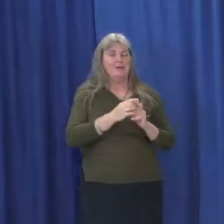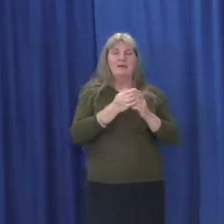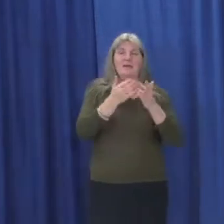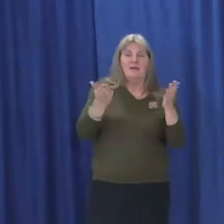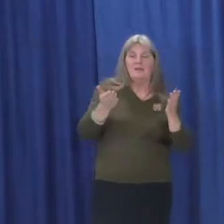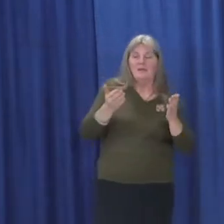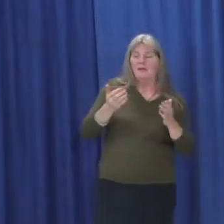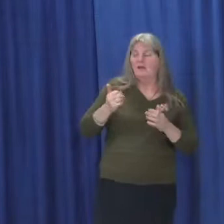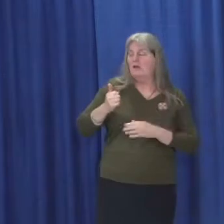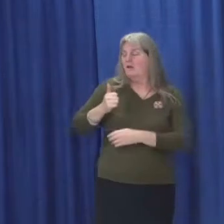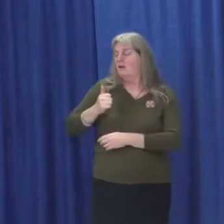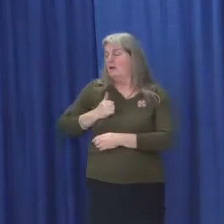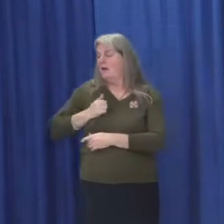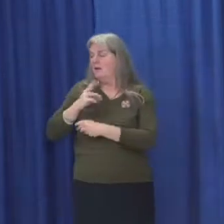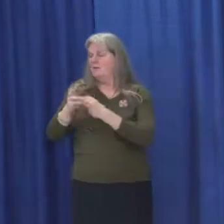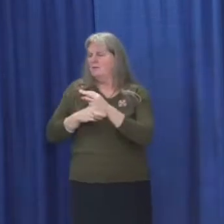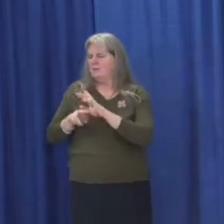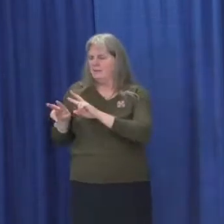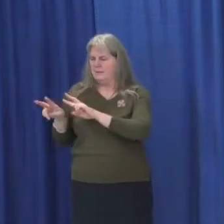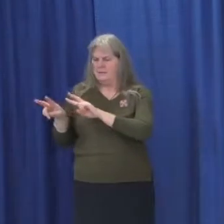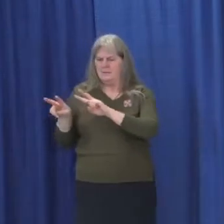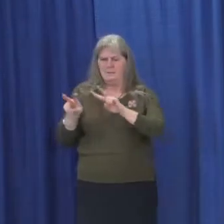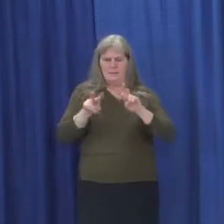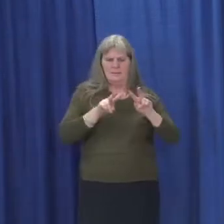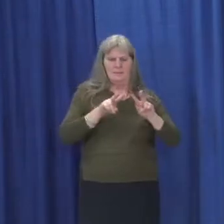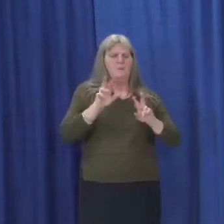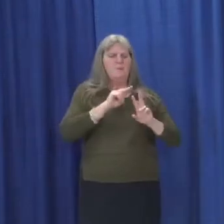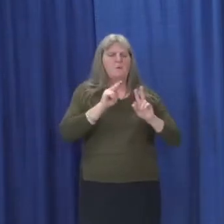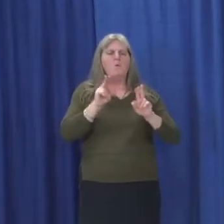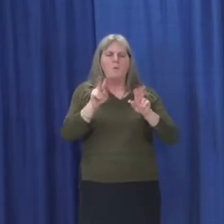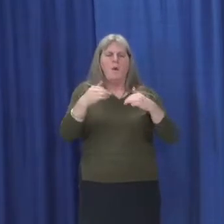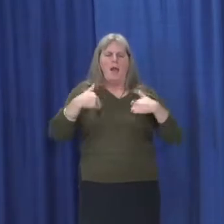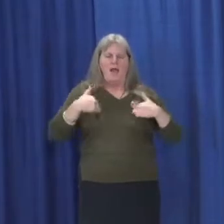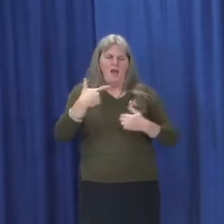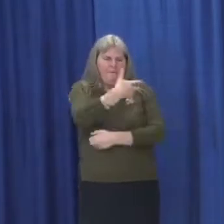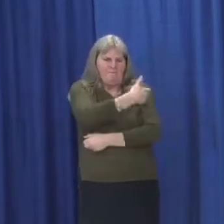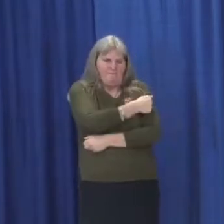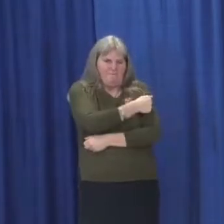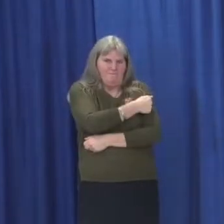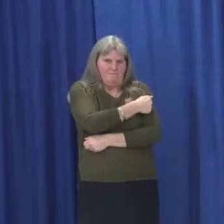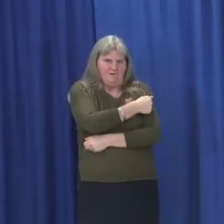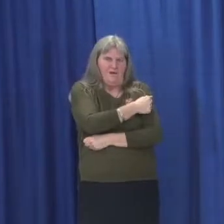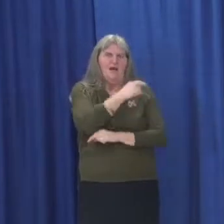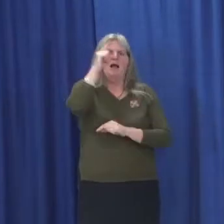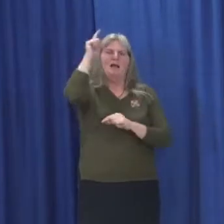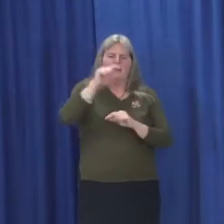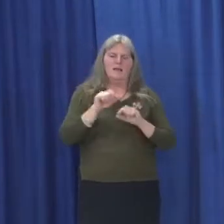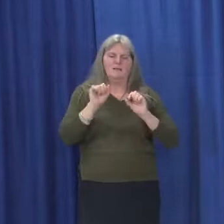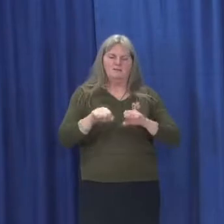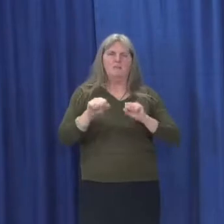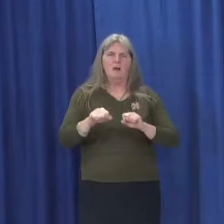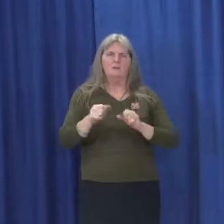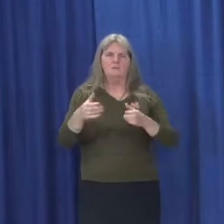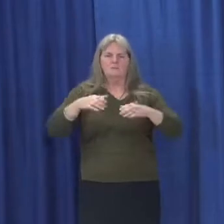and around the world those who are vaccinated who are infected are far less likely to become